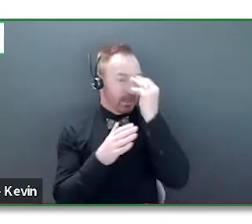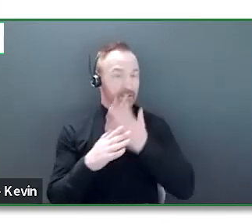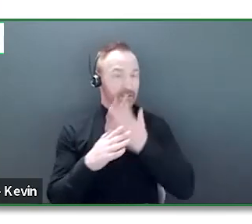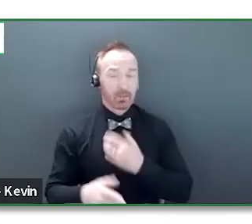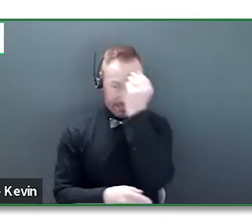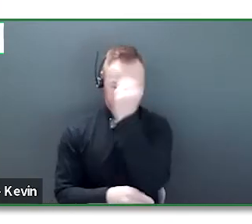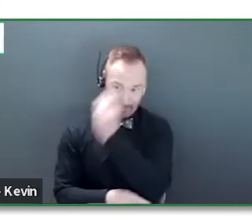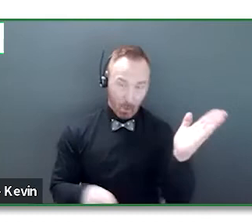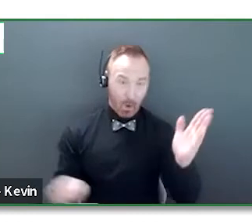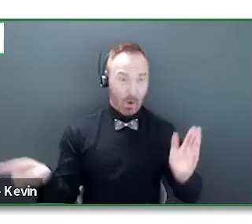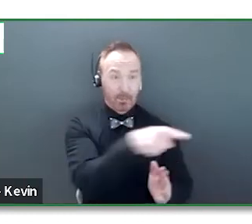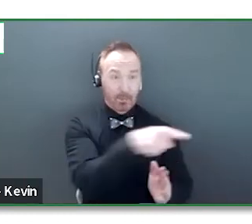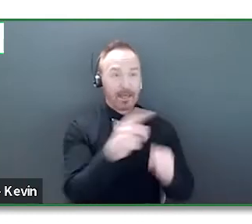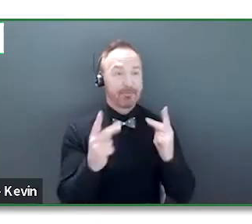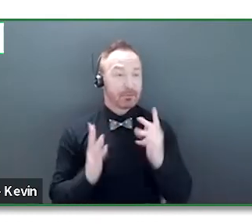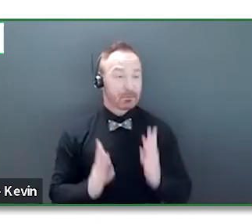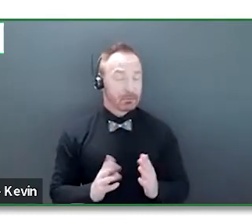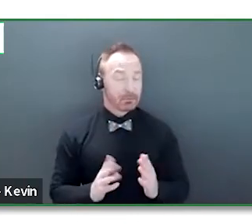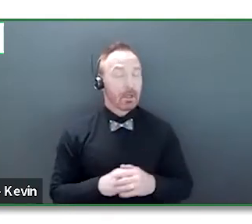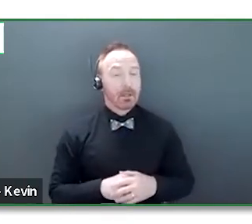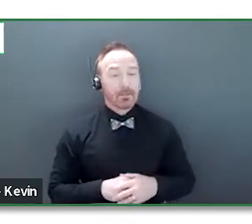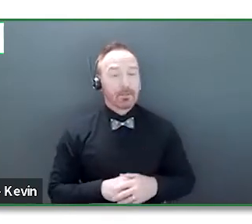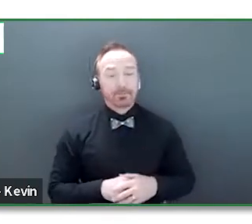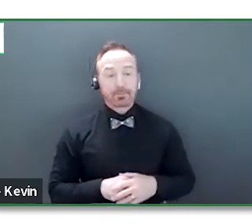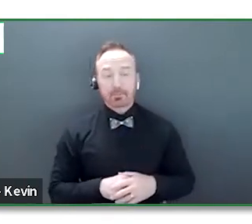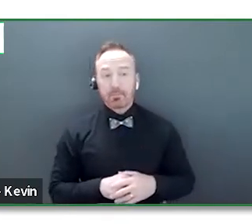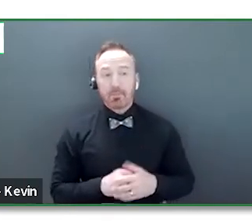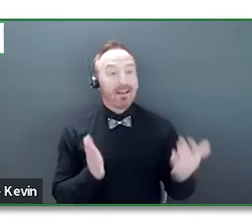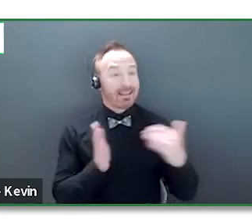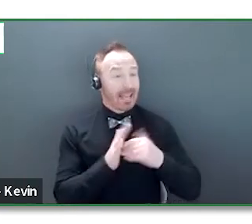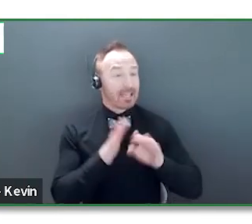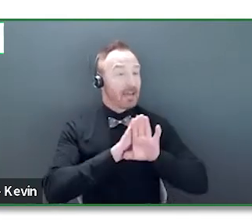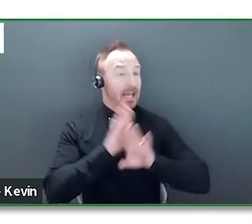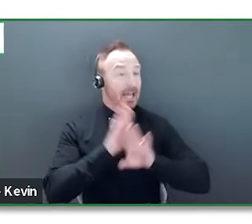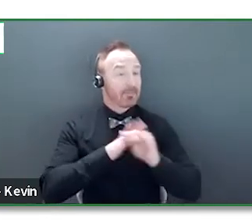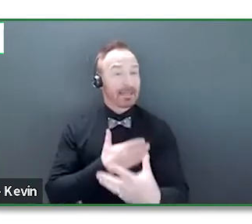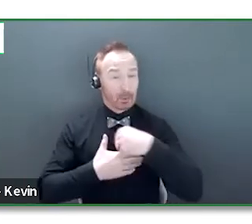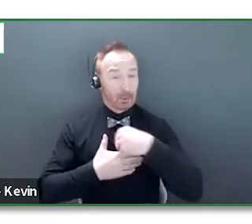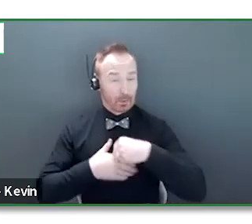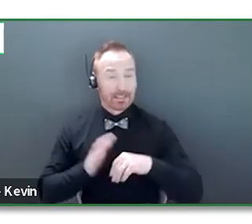Again develop more inclusive and accessible washrooms working with what